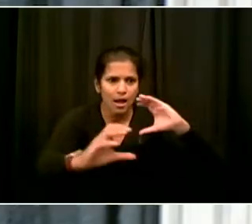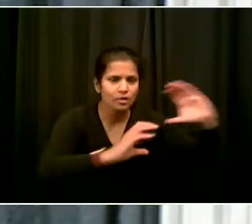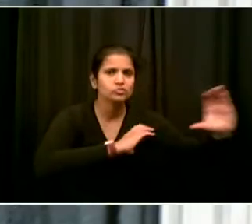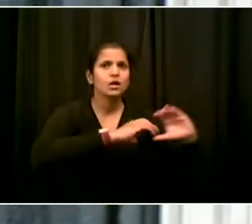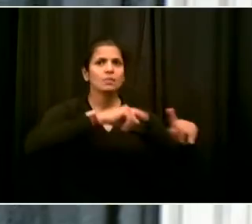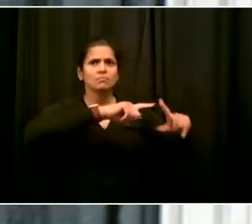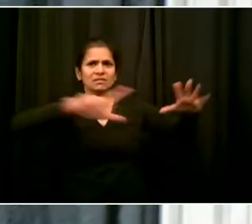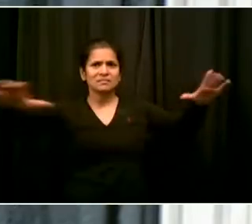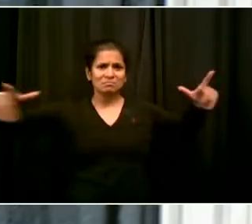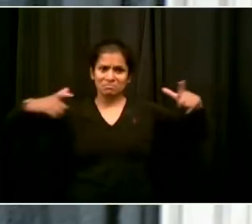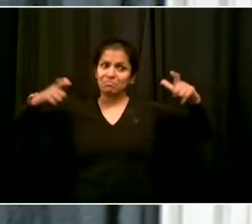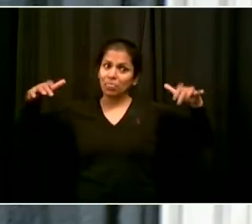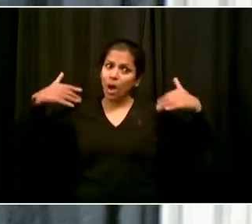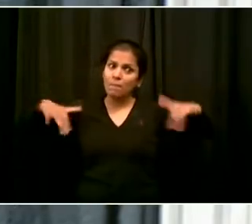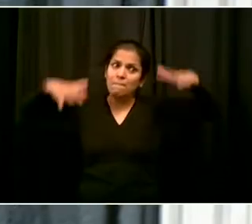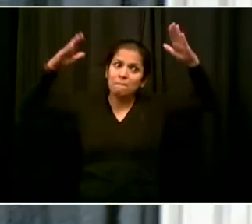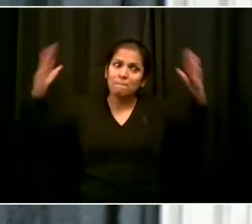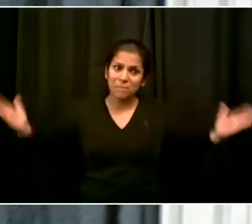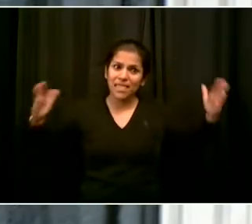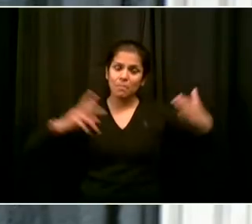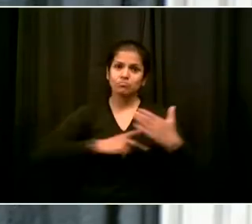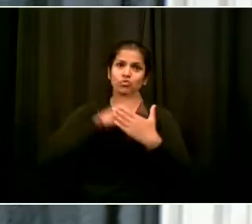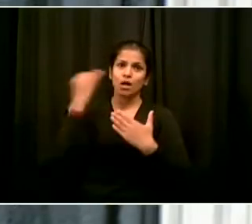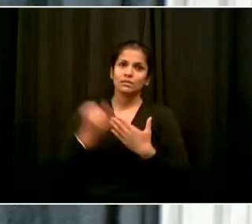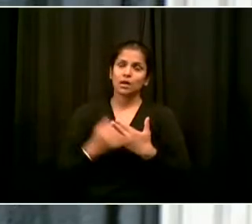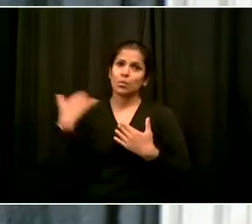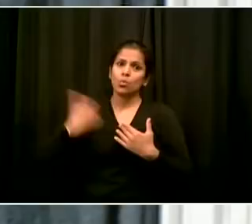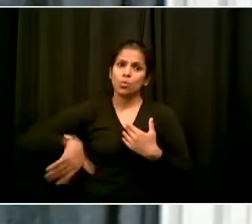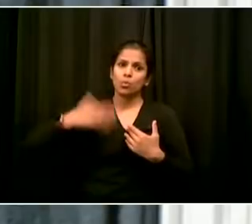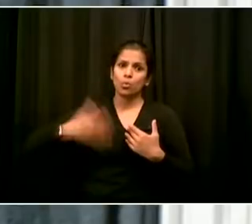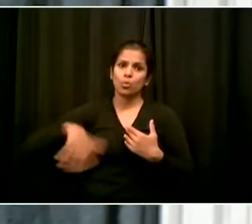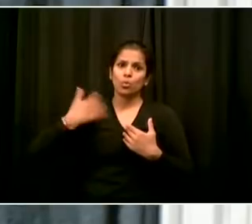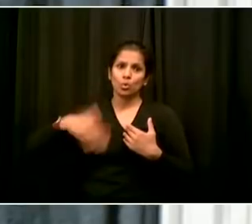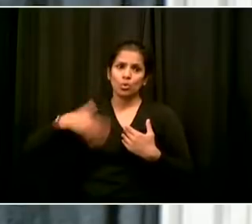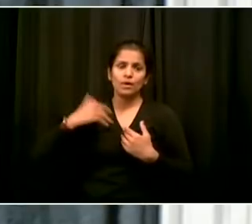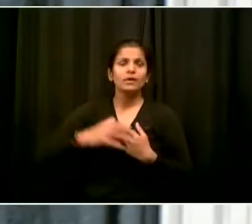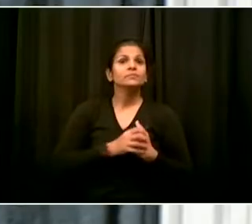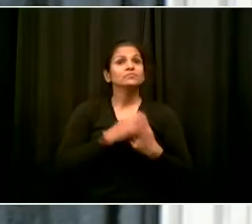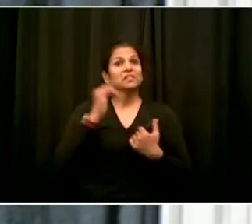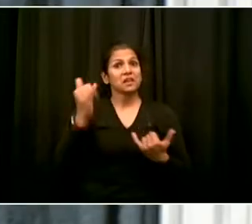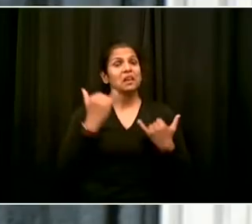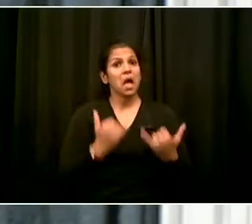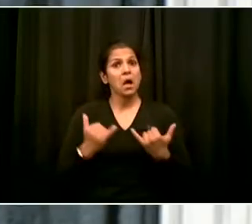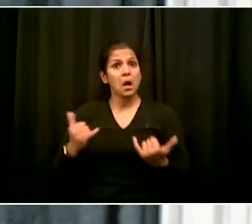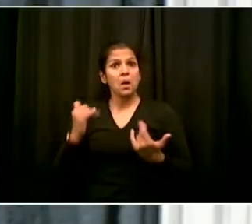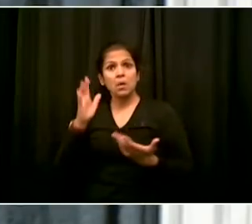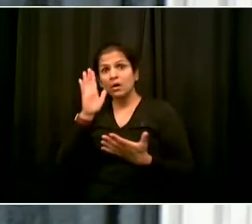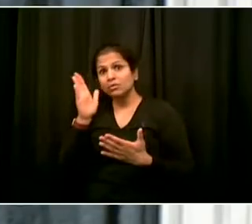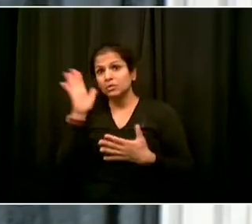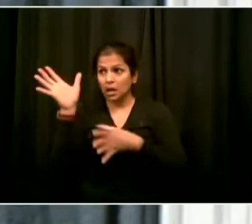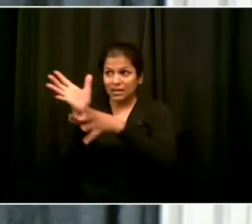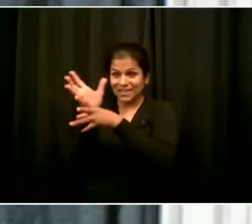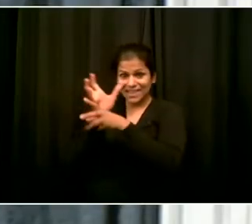HANDLING THE VACCINE. WHEN WE ANTICIPATE THAT MORE